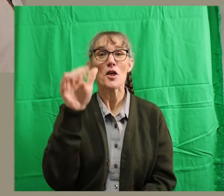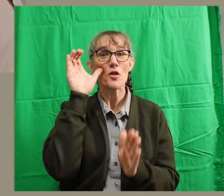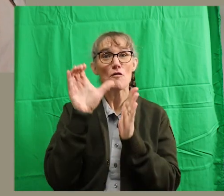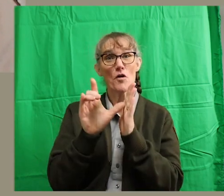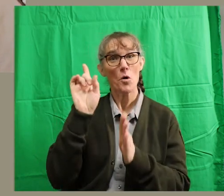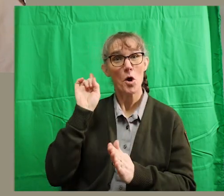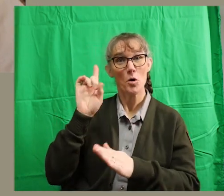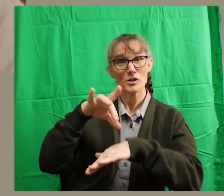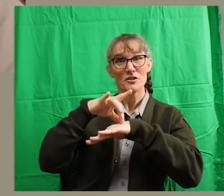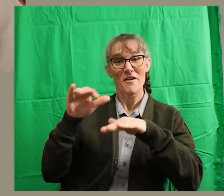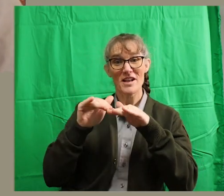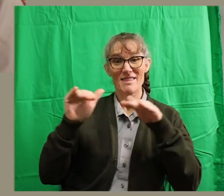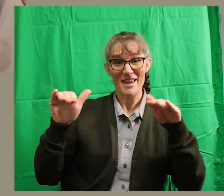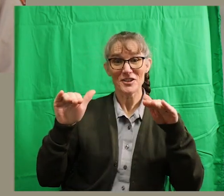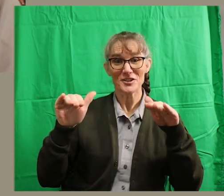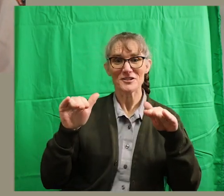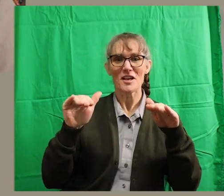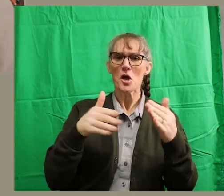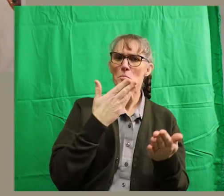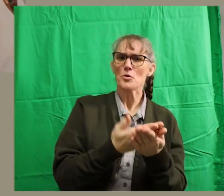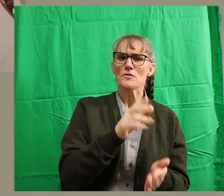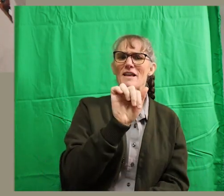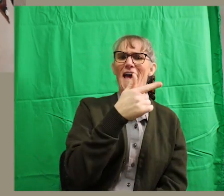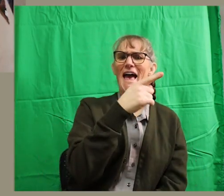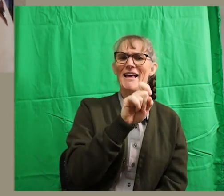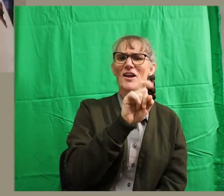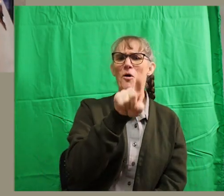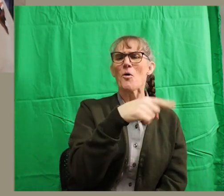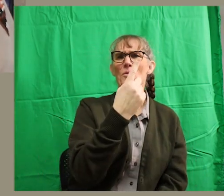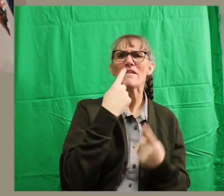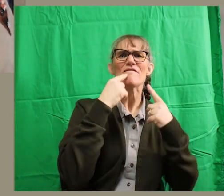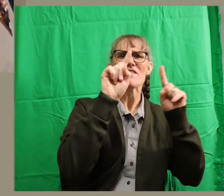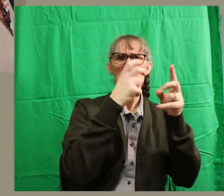The photo of the geographic layers behind me proves that there's a lot more to Agate than